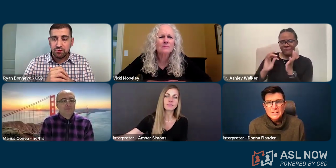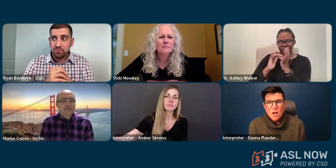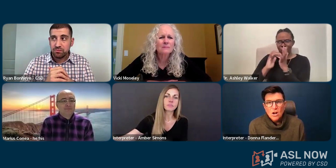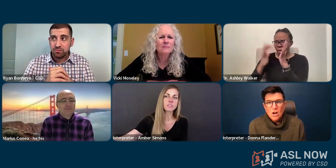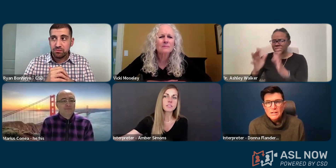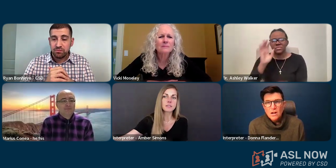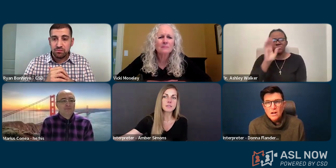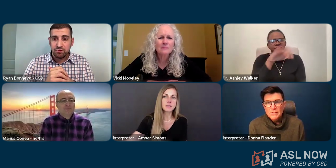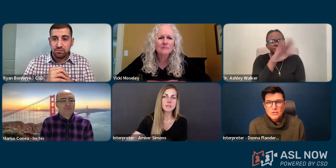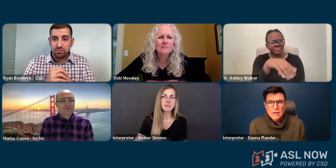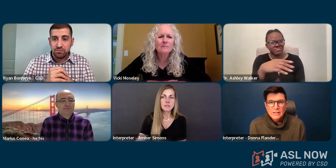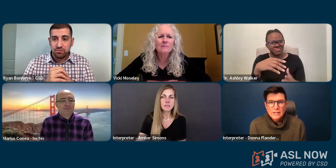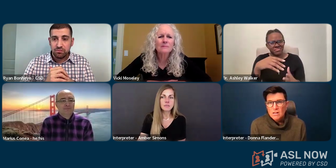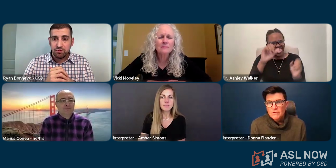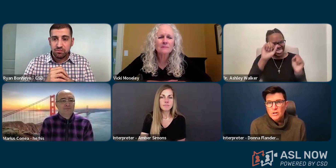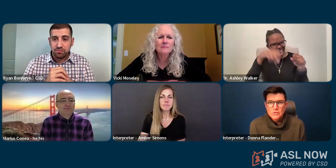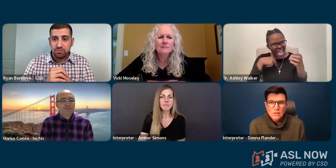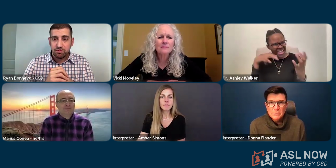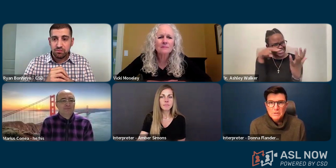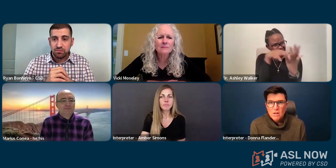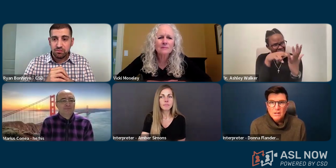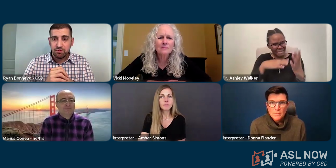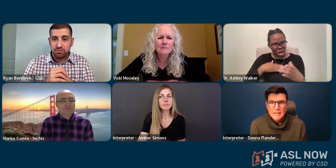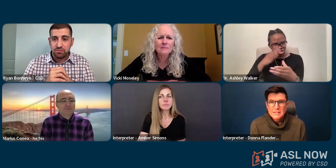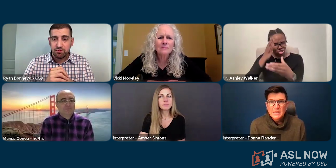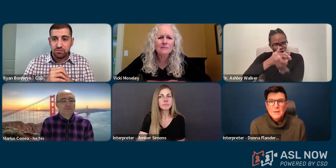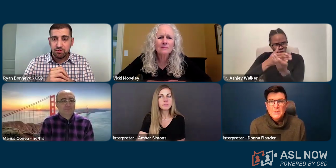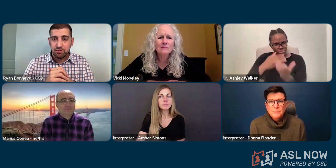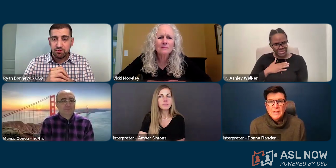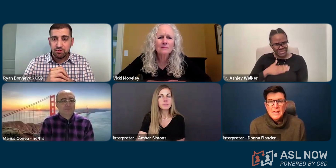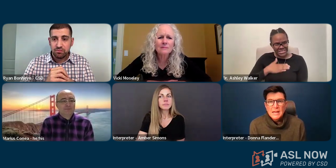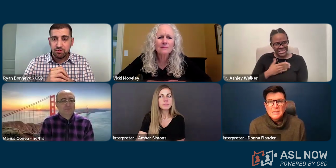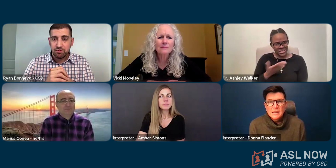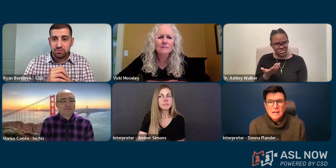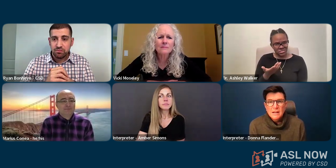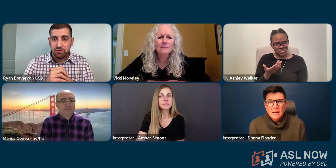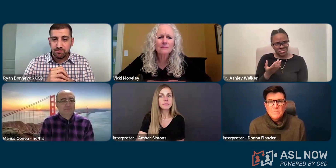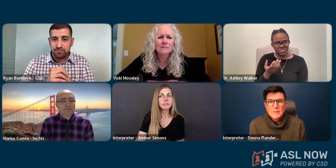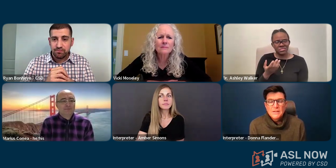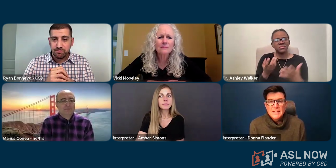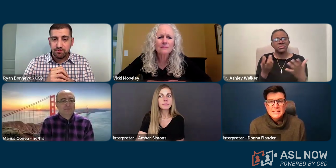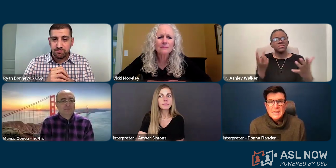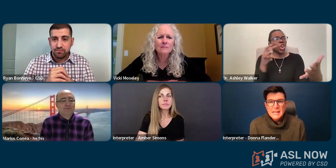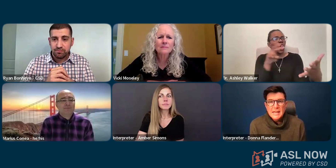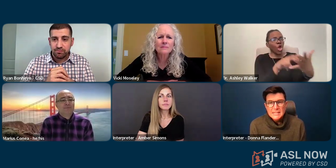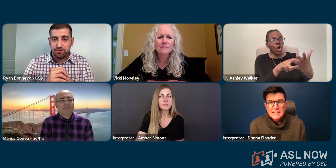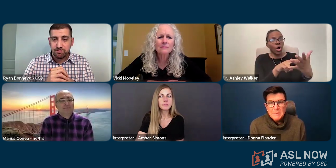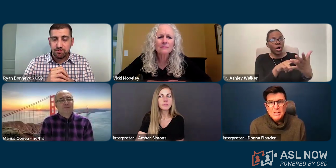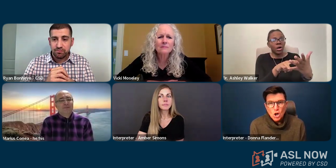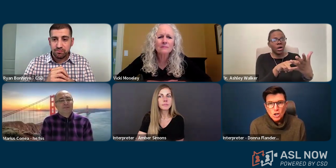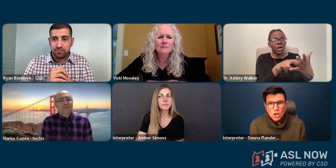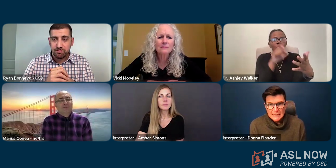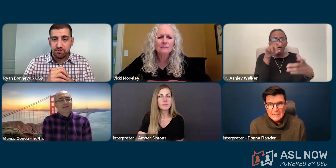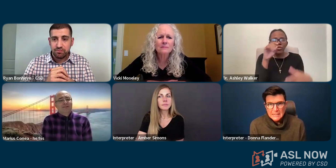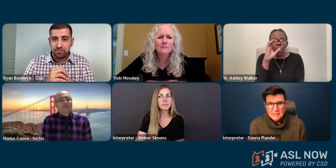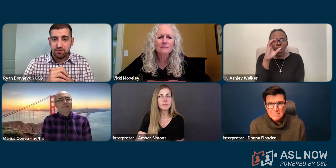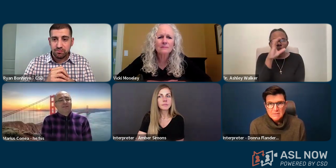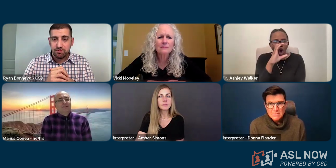trying to call an office, trying to call the pharmacist, trying to call a helpdesk. And if they say, Can I see my chart, please?